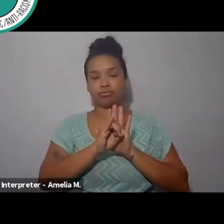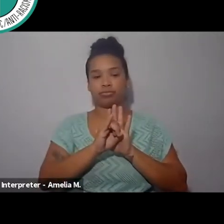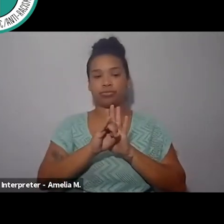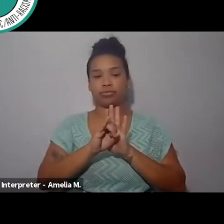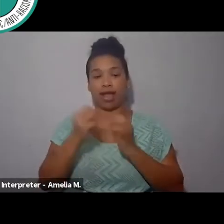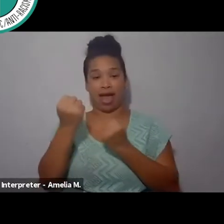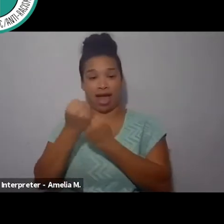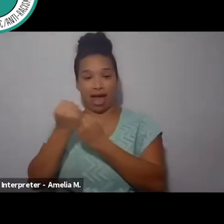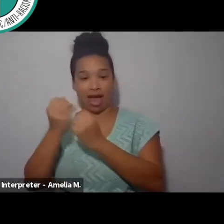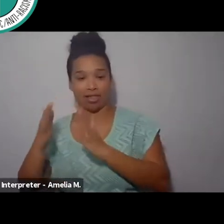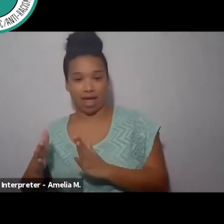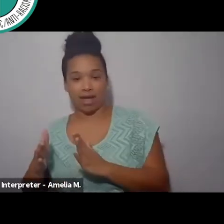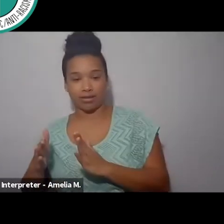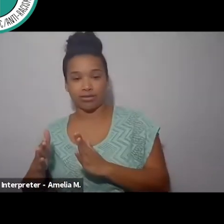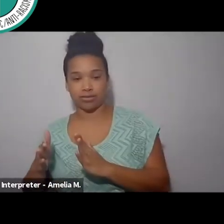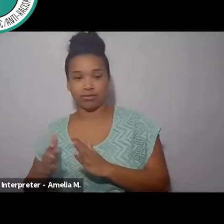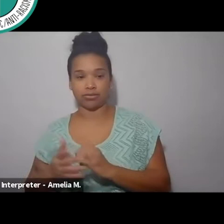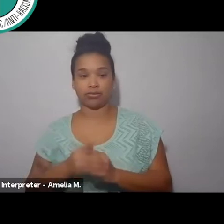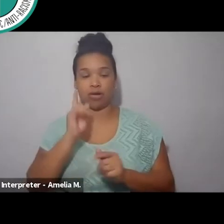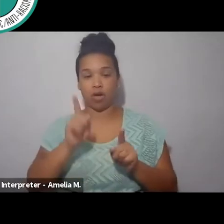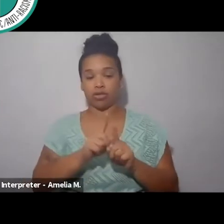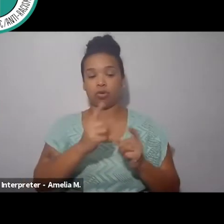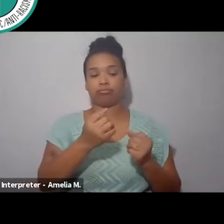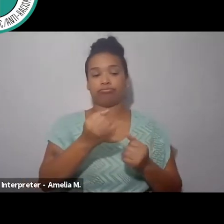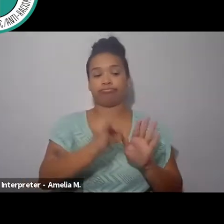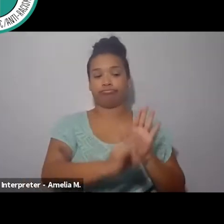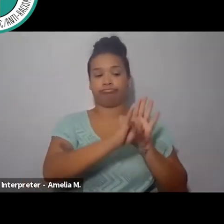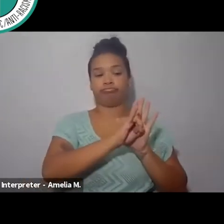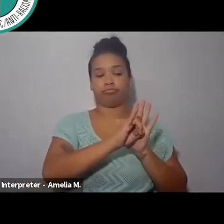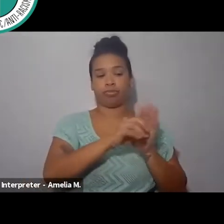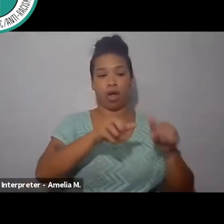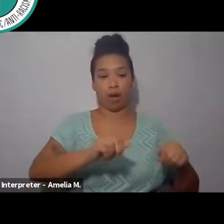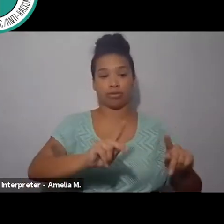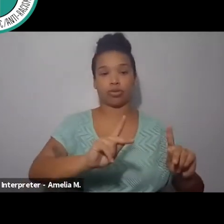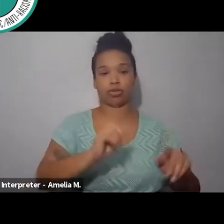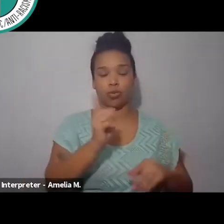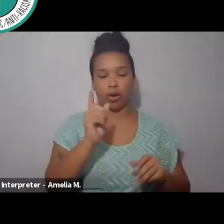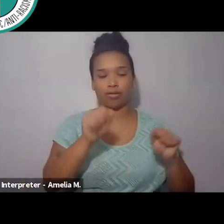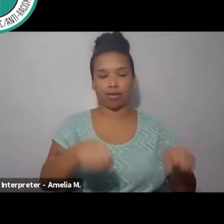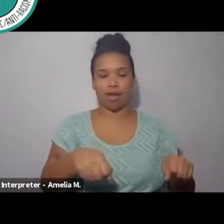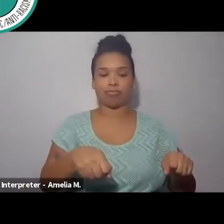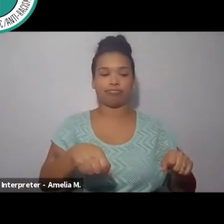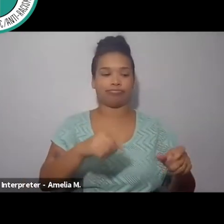you start identifying opportunities where you can push a cause forward, or how to approach it and who to talk to.